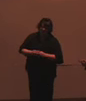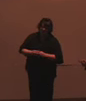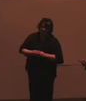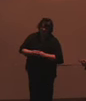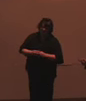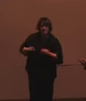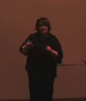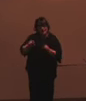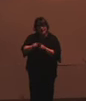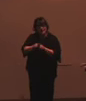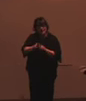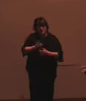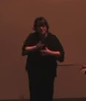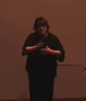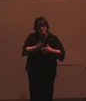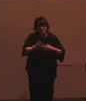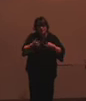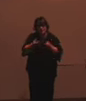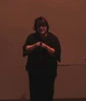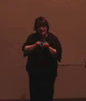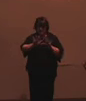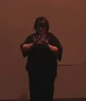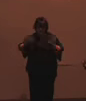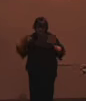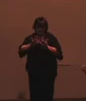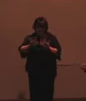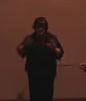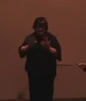But how to react is very, very various.